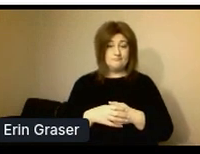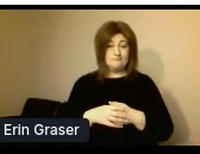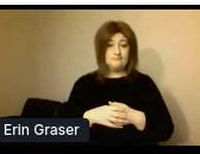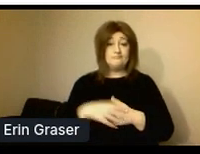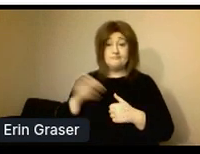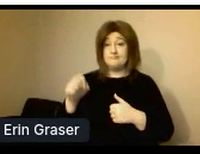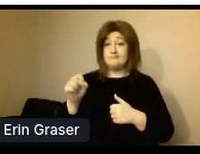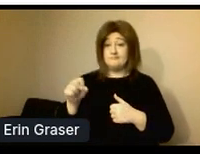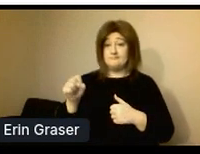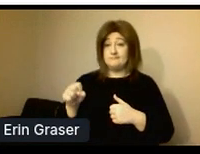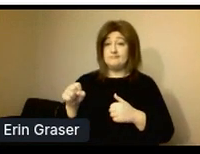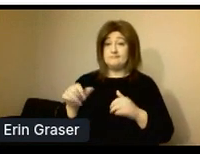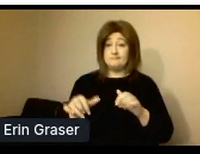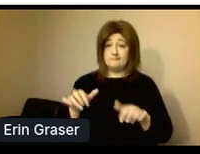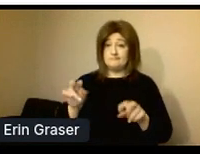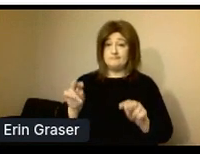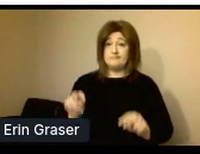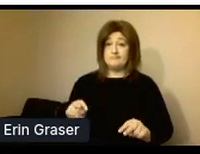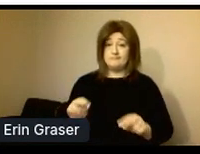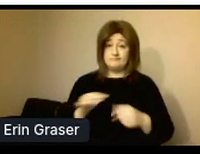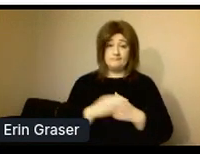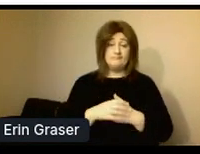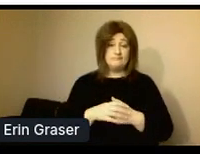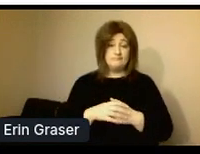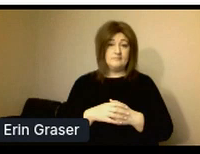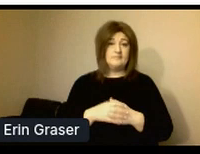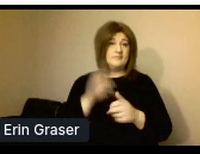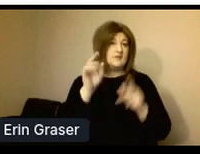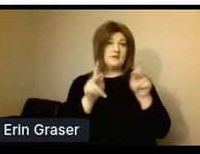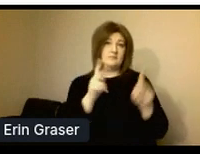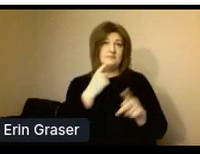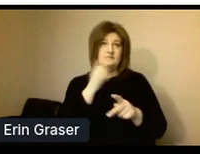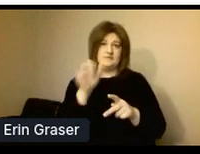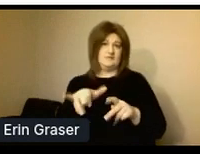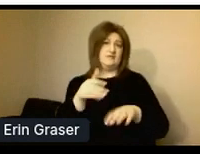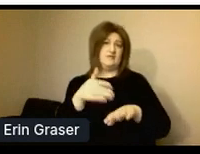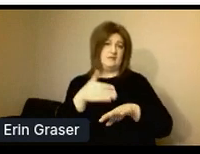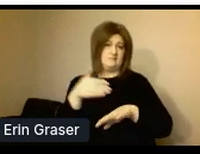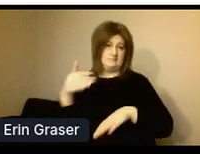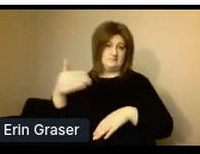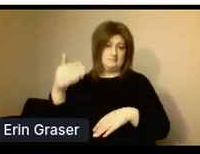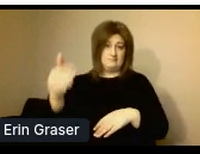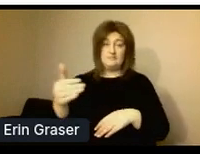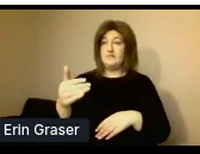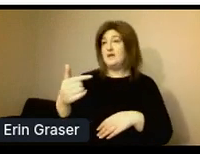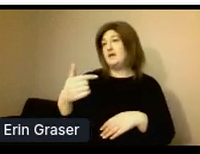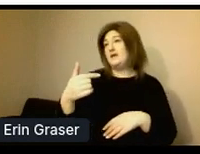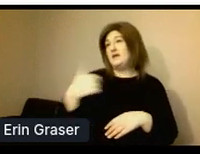Yes, people say it all the time. I just treat people as people.